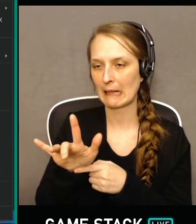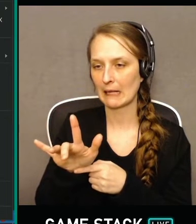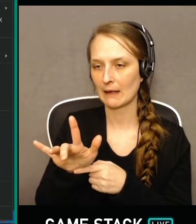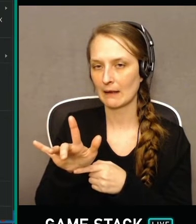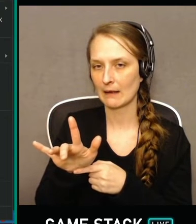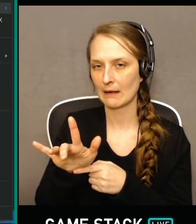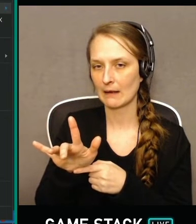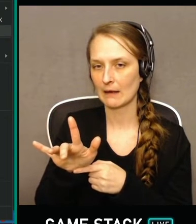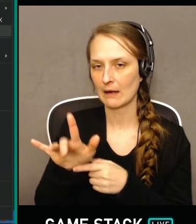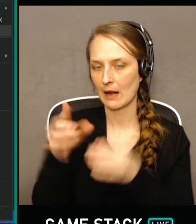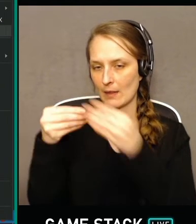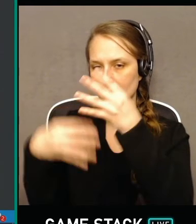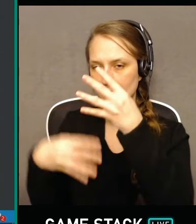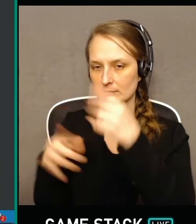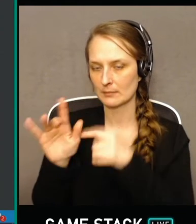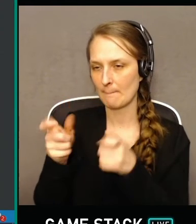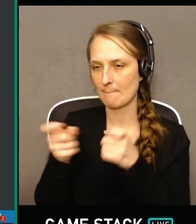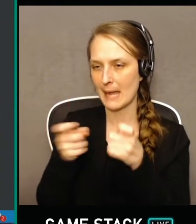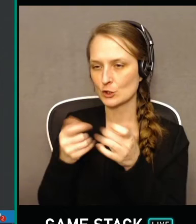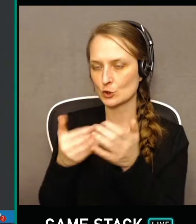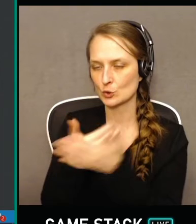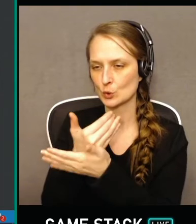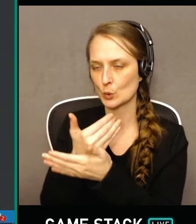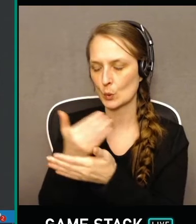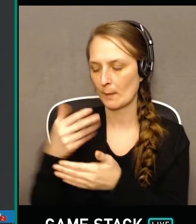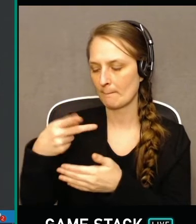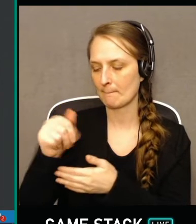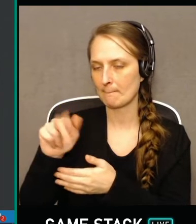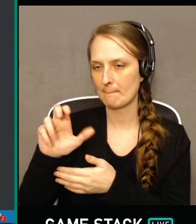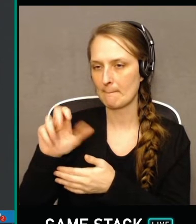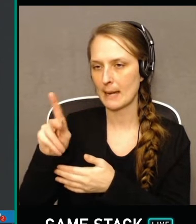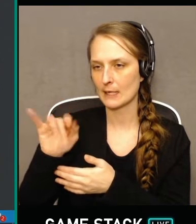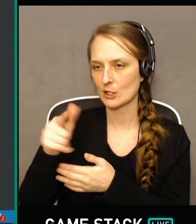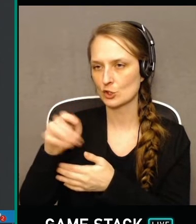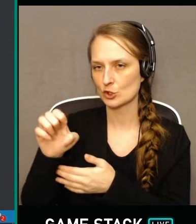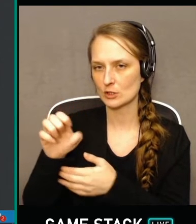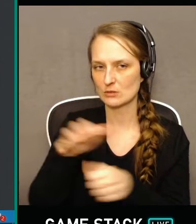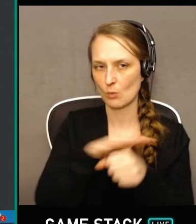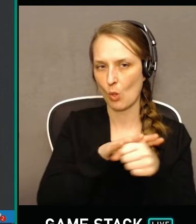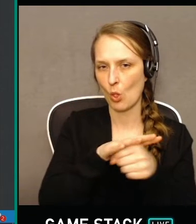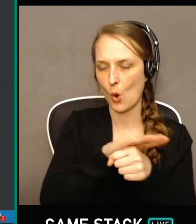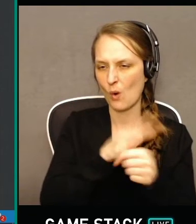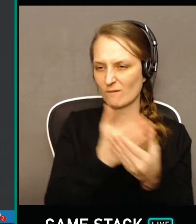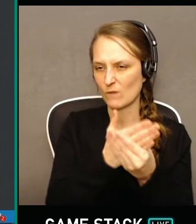and go to manage NuGet packages. Here I'm using a local folder as the package source,